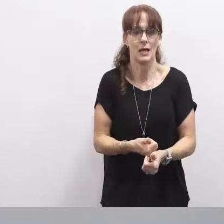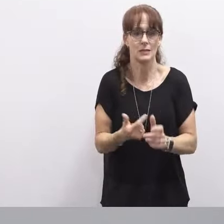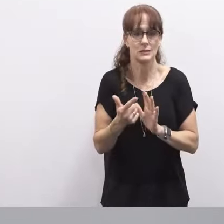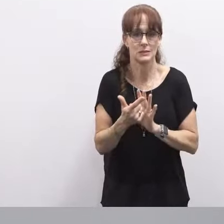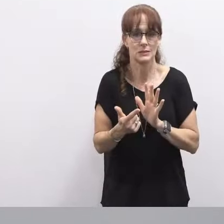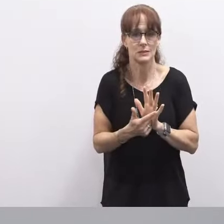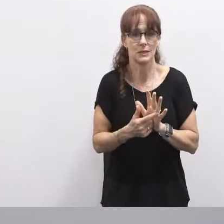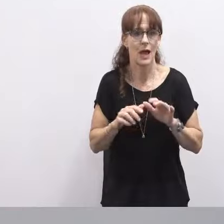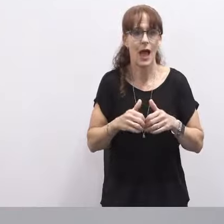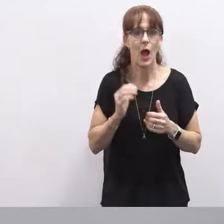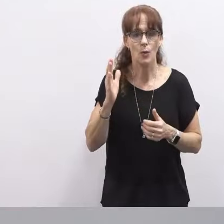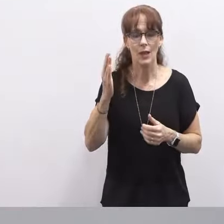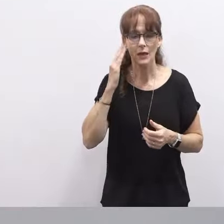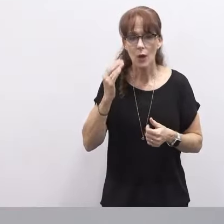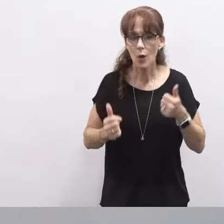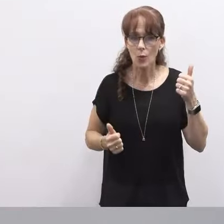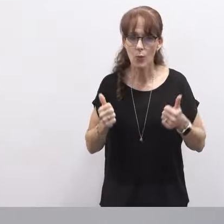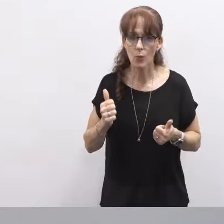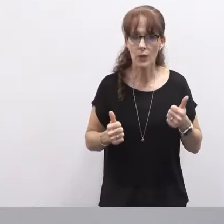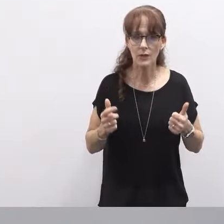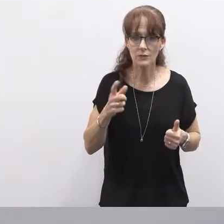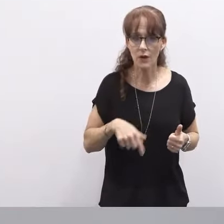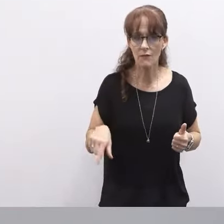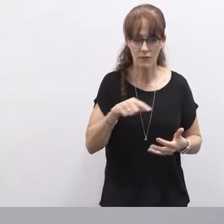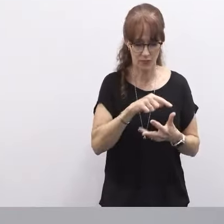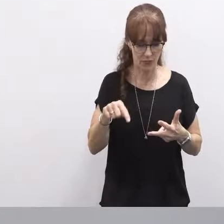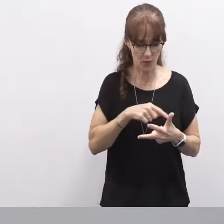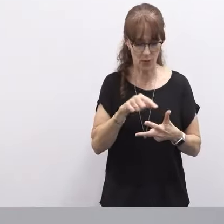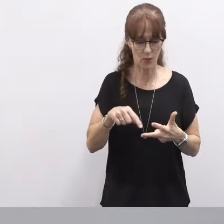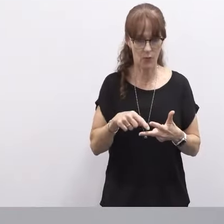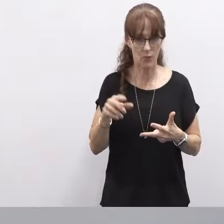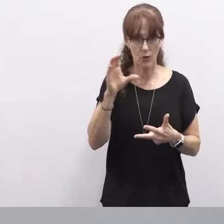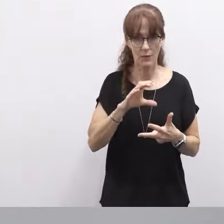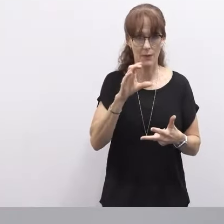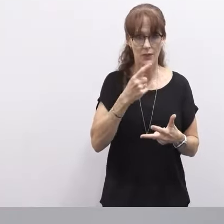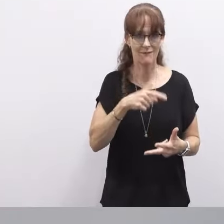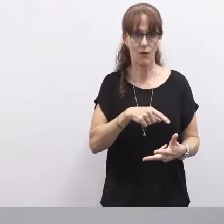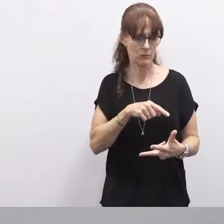and then how will I know which of those three maps? What things am I looking for on those three maps